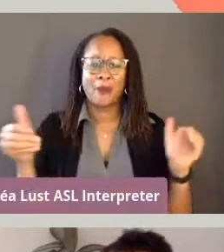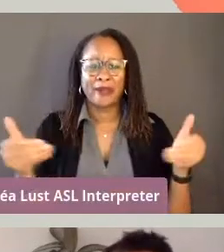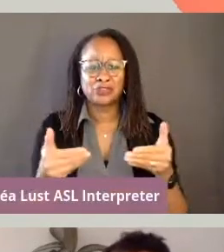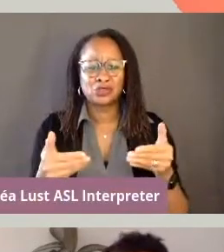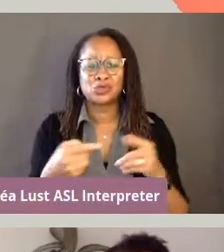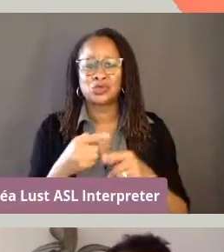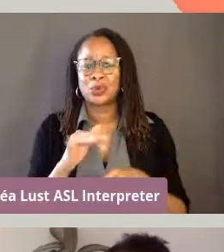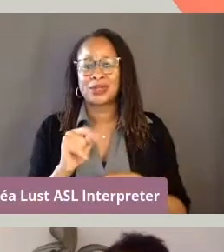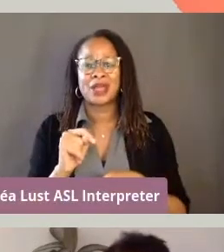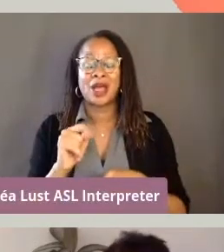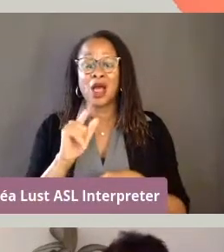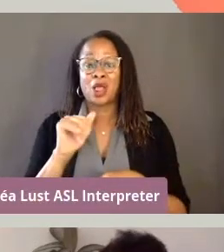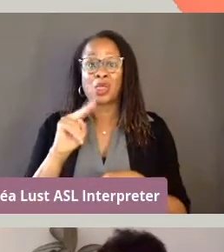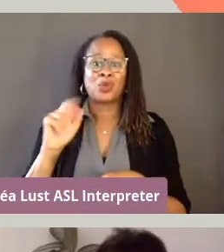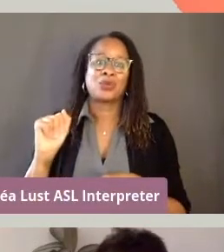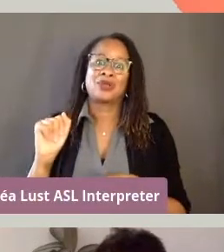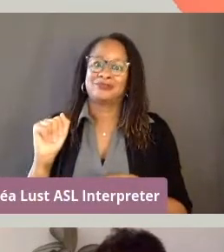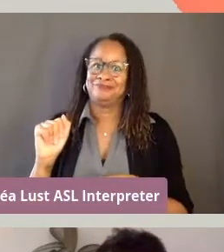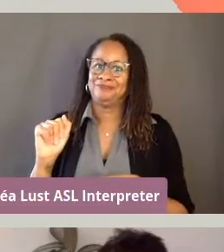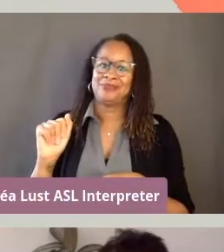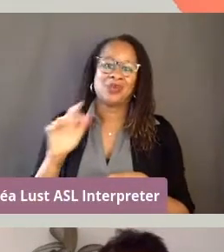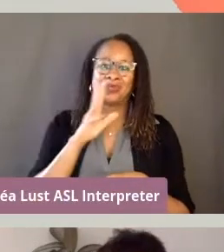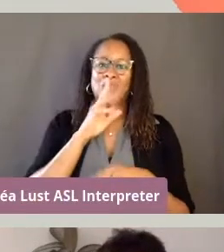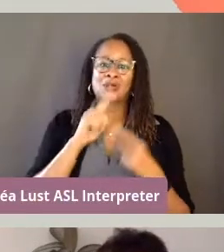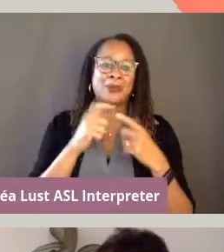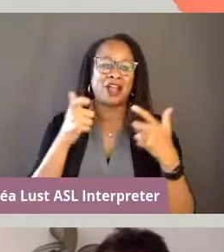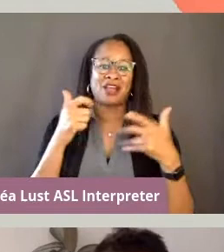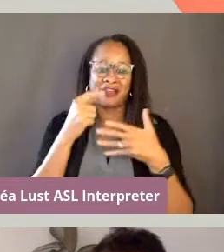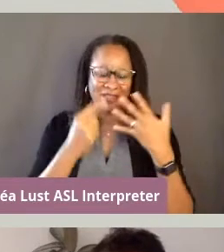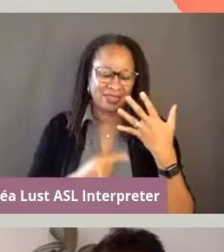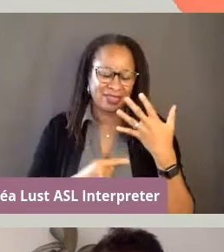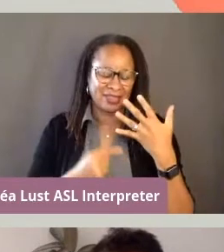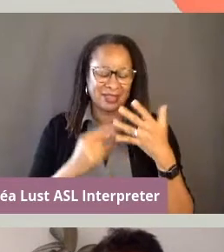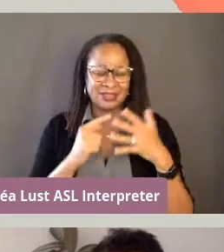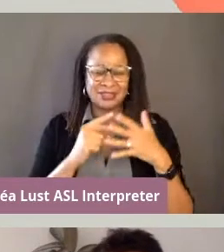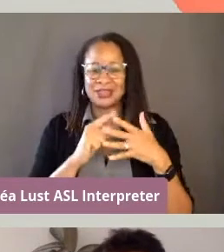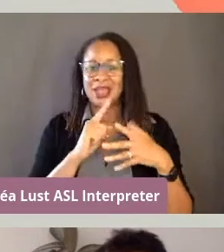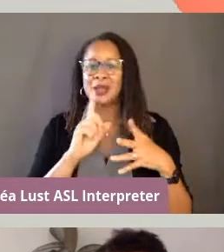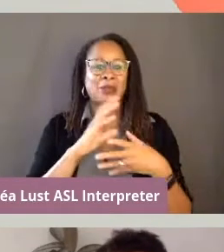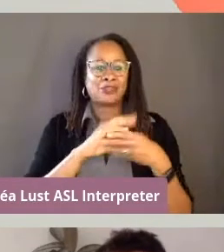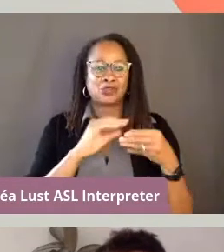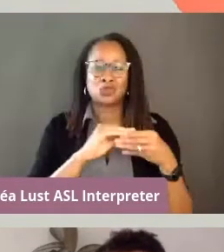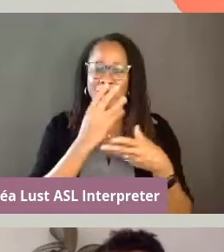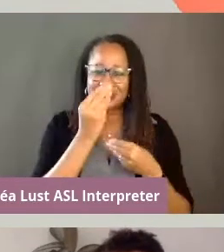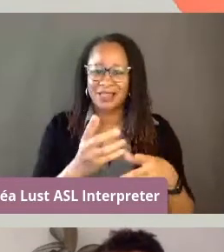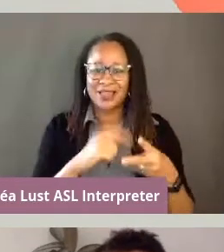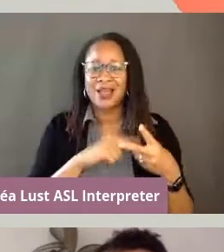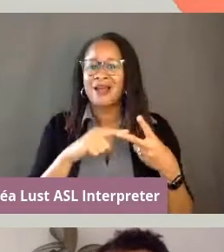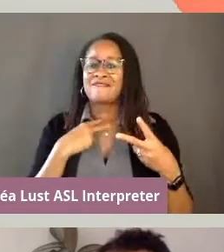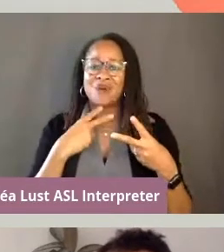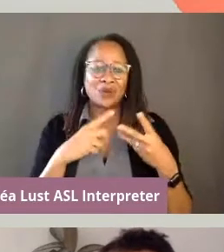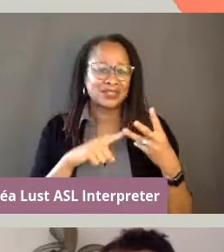Luna, we've talked about a lot of things. We've talked about authenticity of storytelling. We've talked about voice and mentorship.